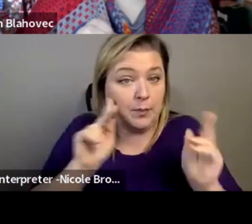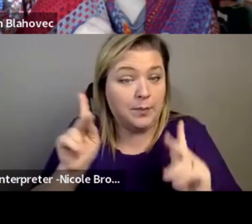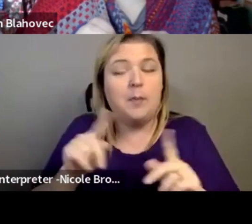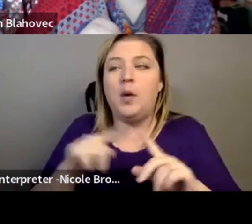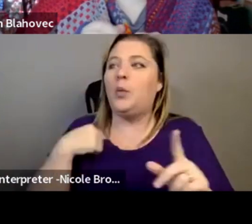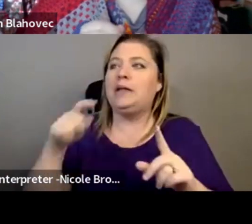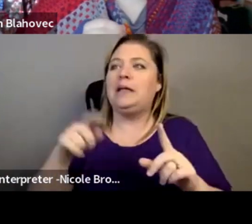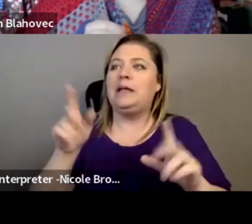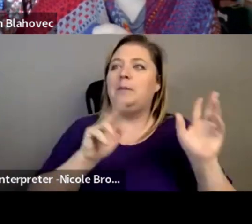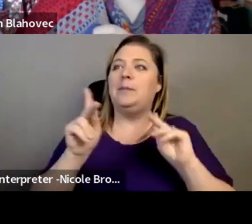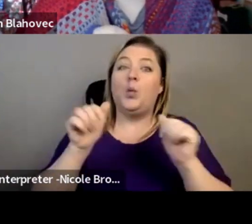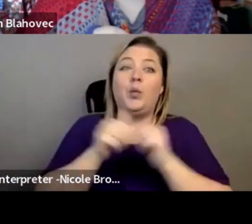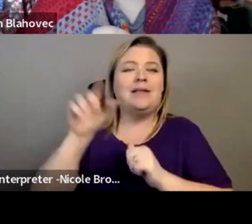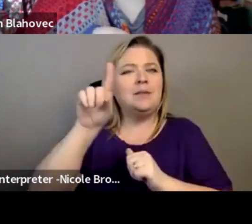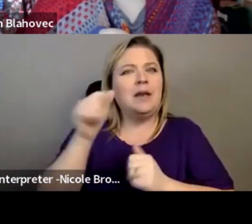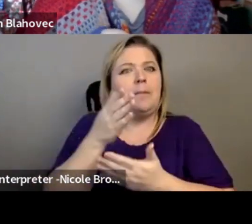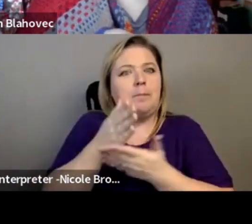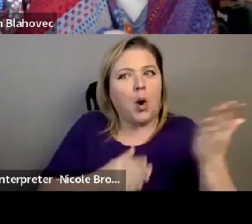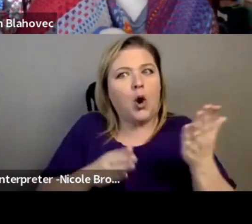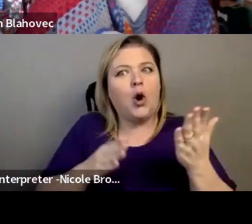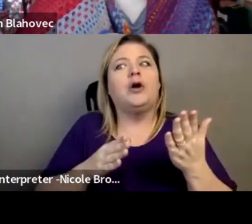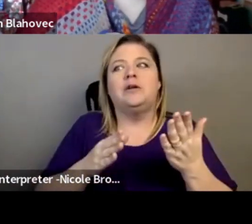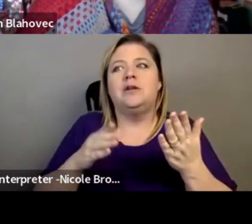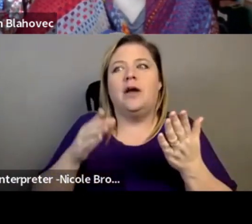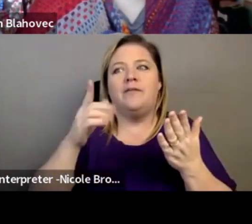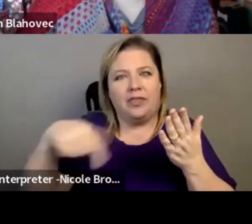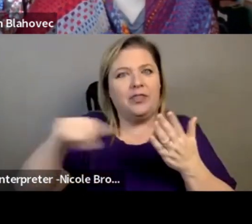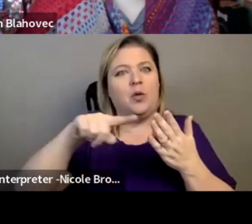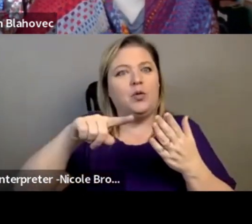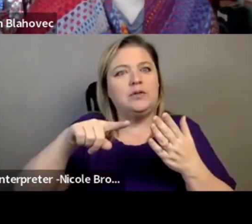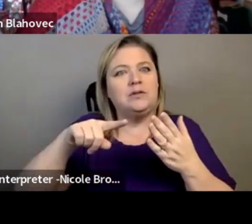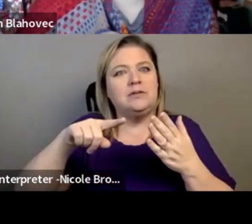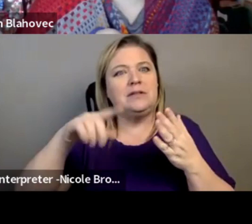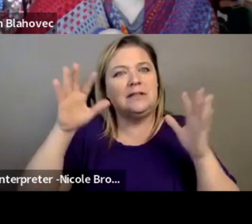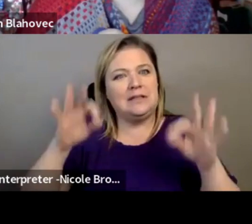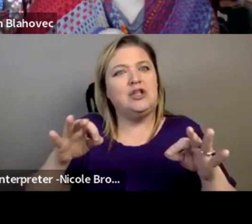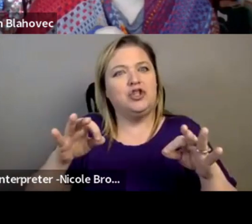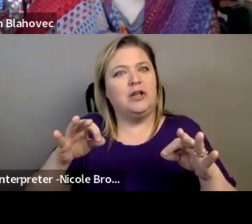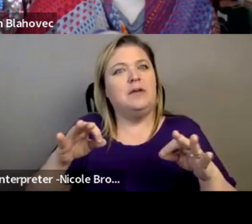disabilities, and multi marginalized people with disabilities at the table to be able to give their lived